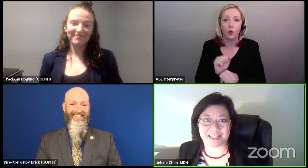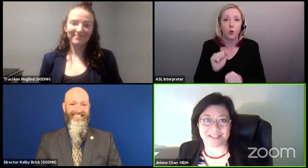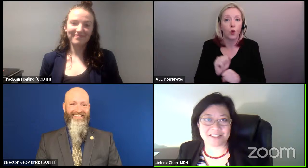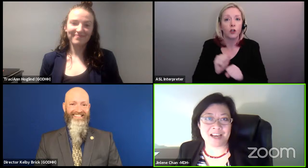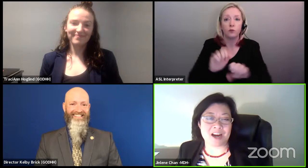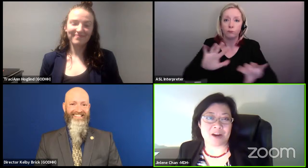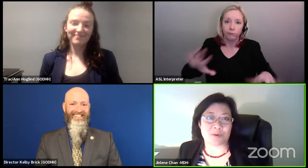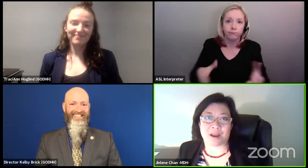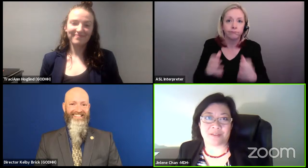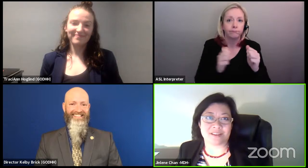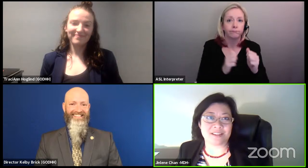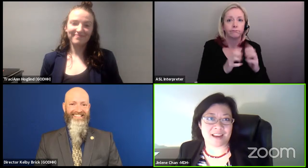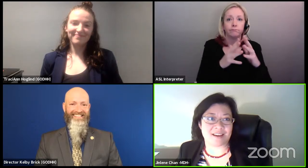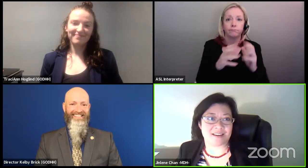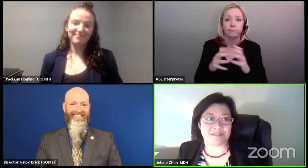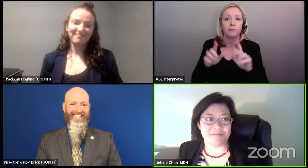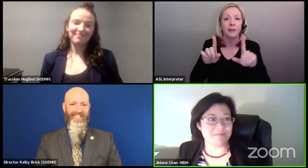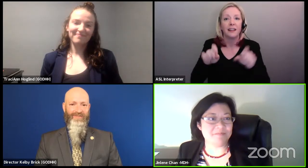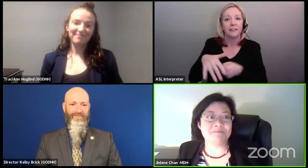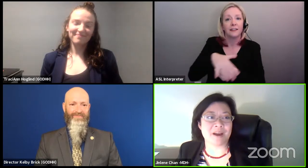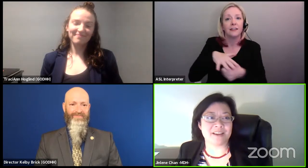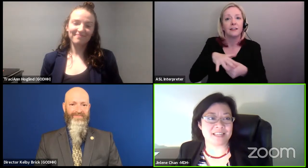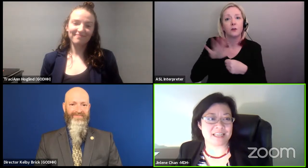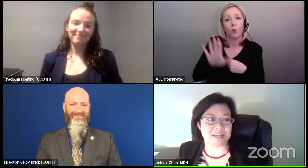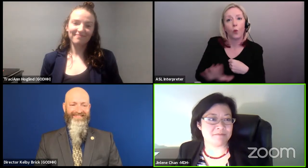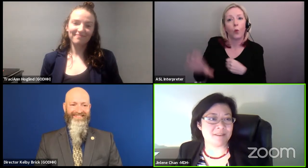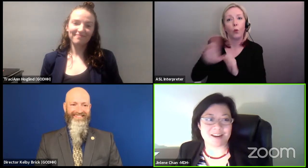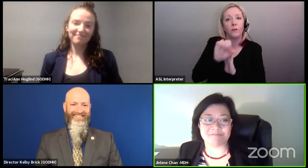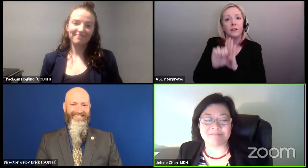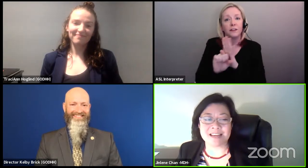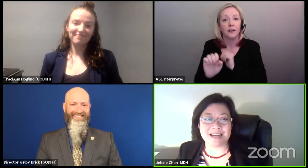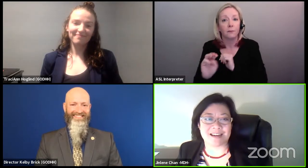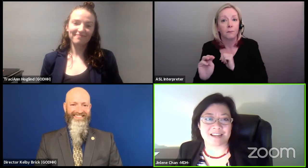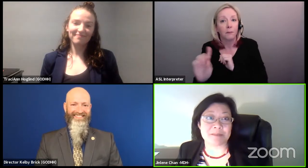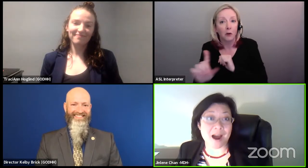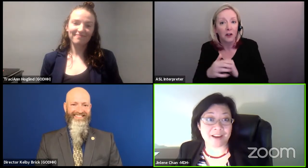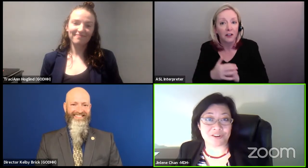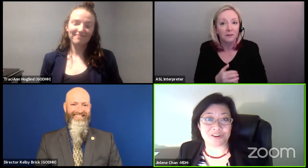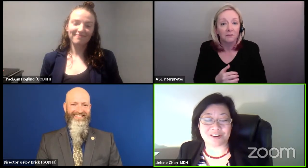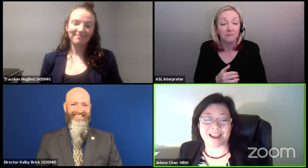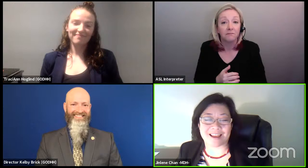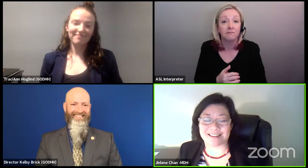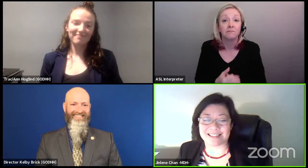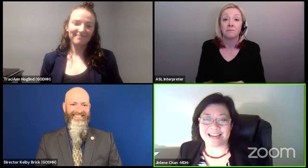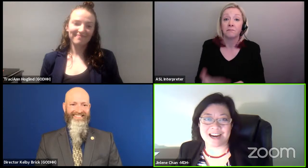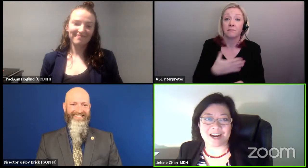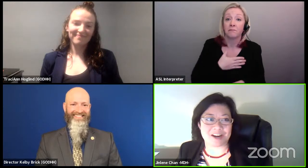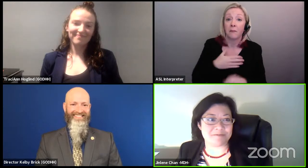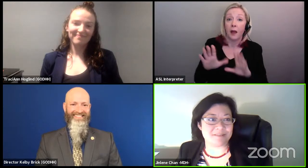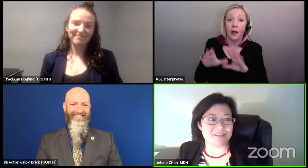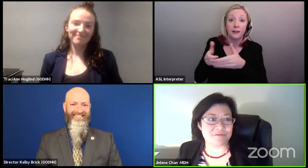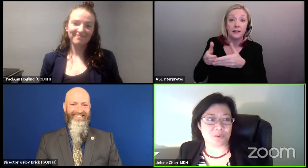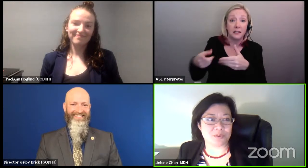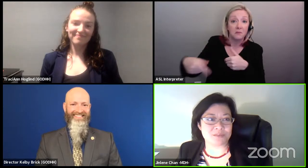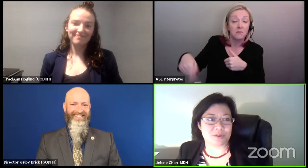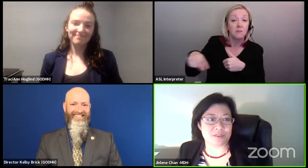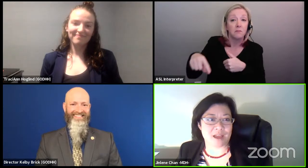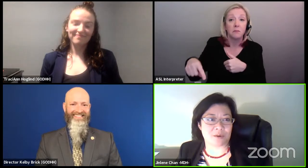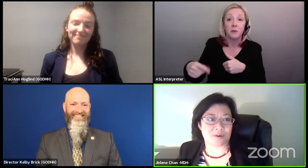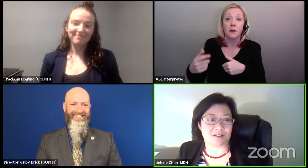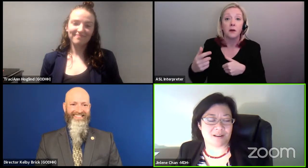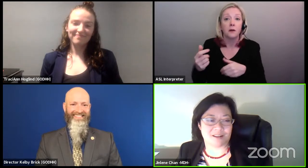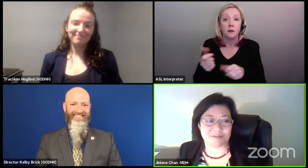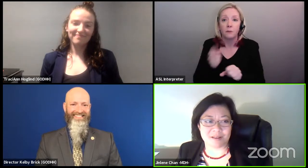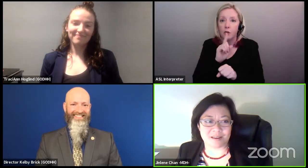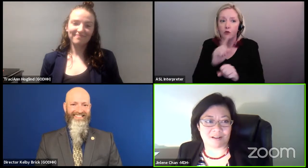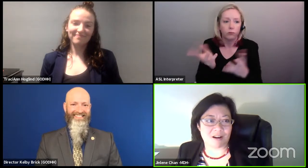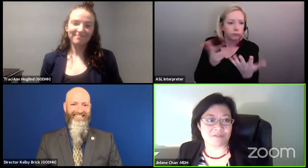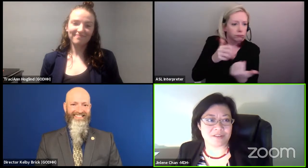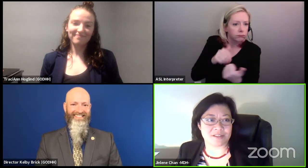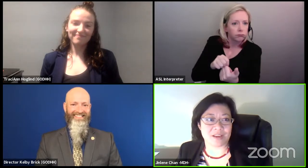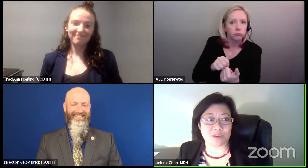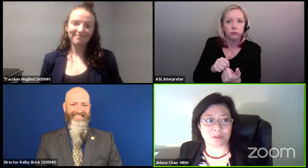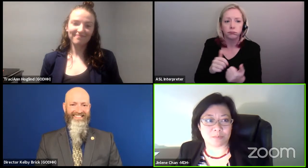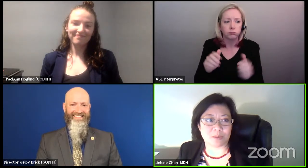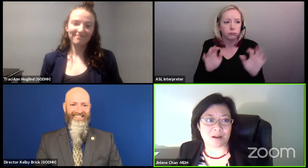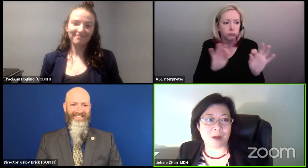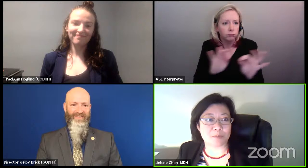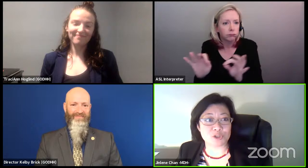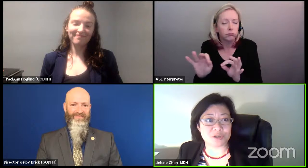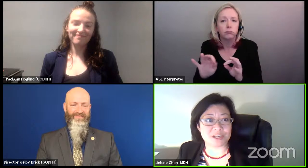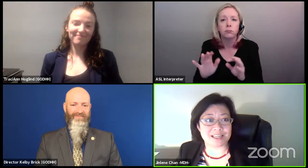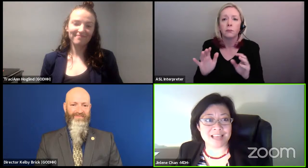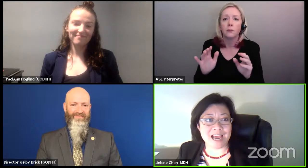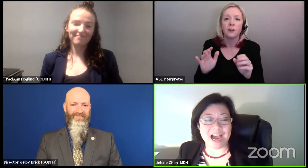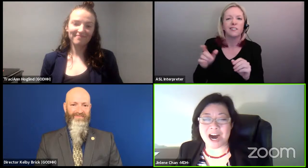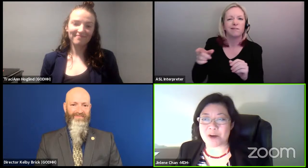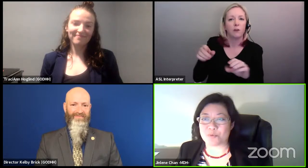sites around the state. My team, Kim Heiner, and folks in our office of equal opportunities